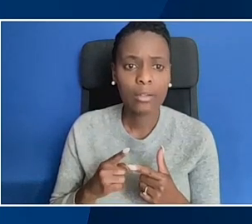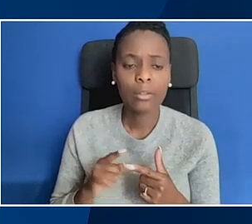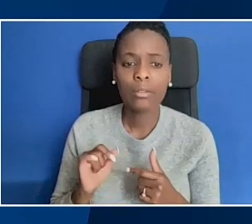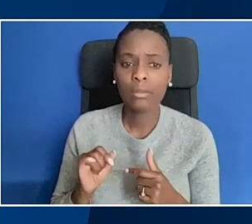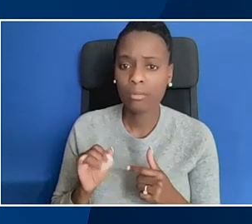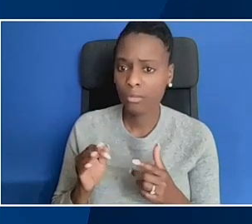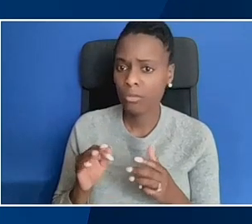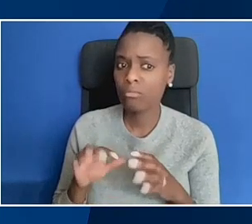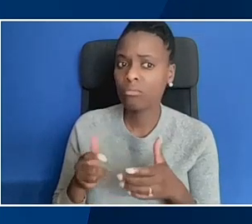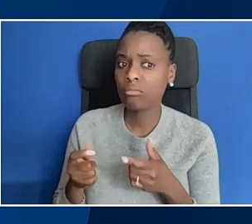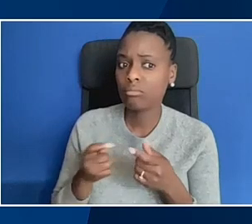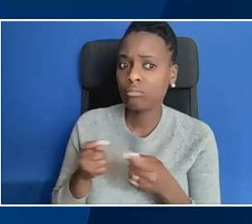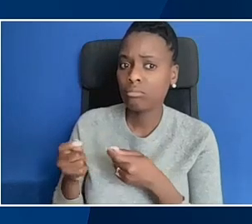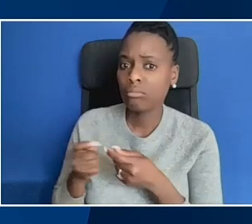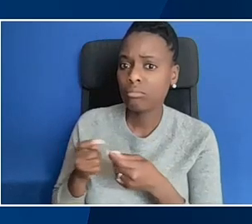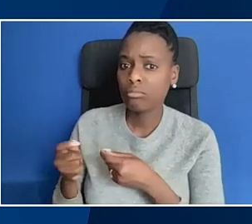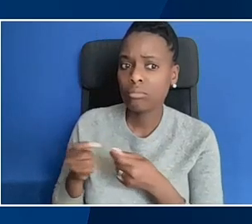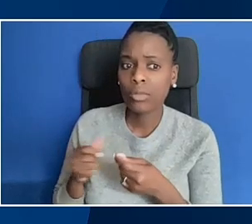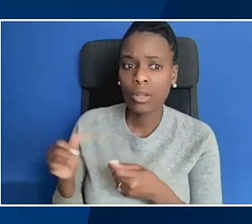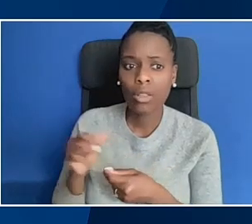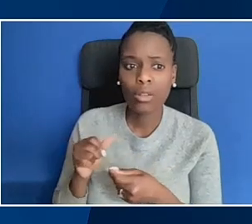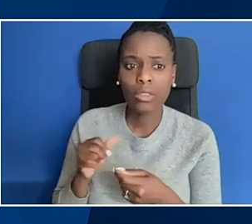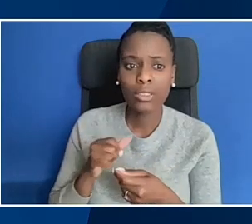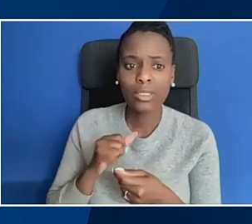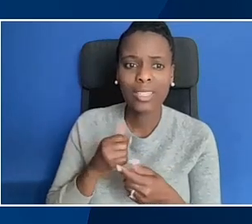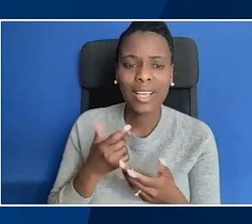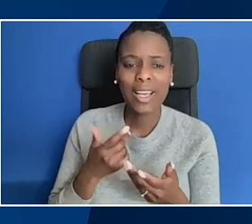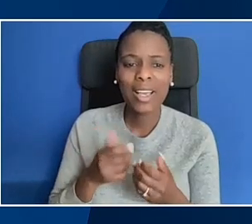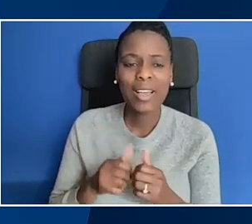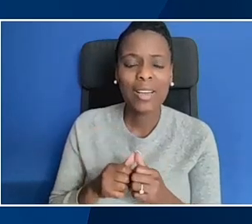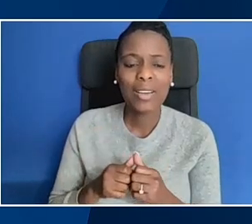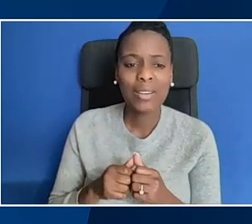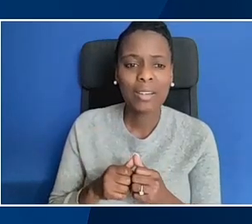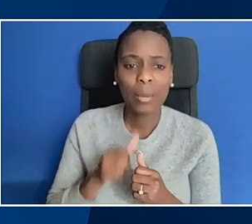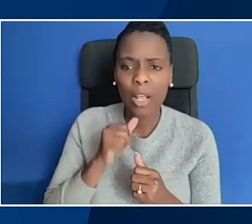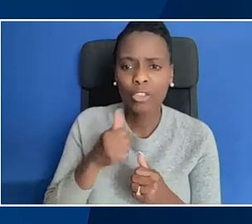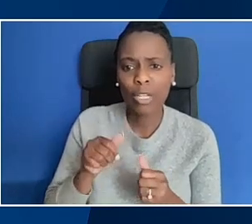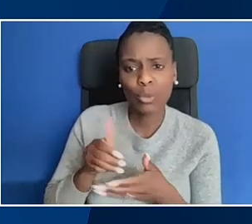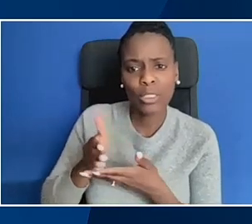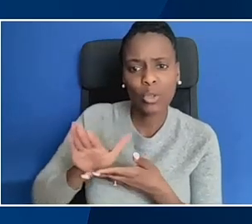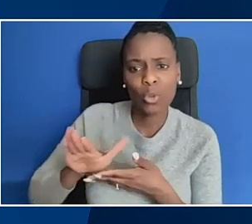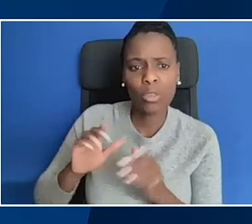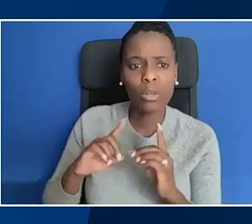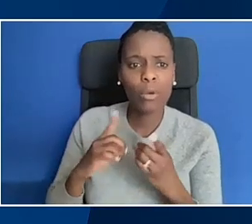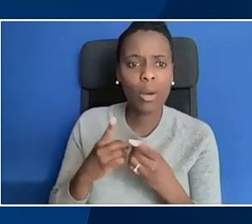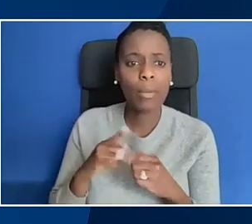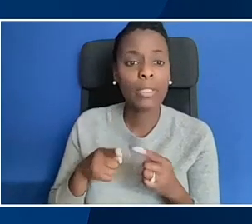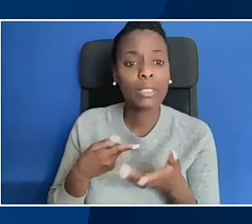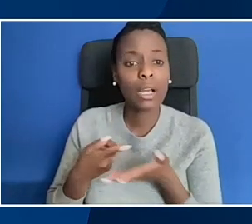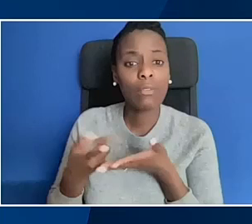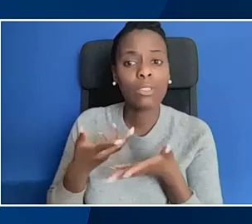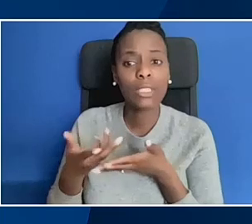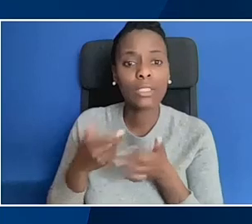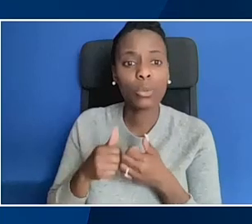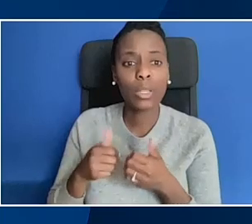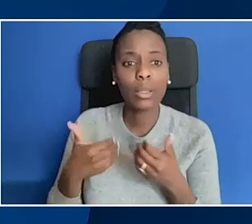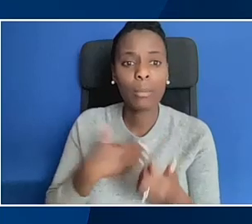think you can done that. I'm not trying to exclude the Department, but it's really a conversation with members of the committee who are interested in moving